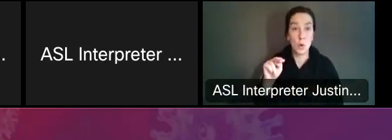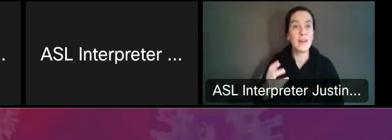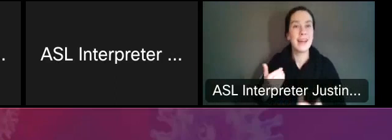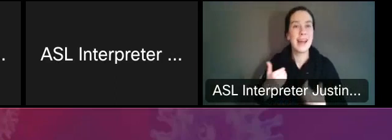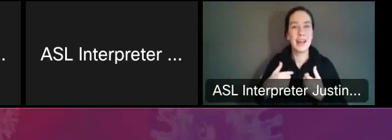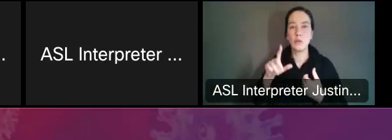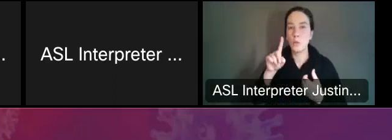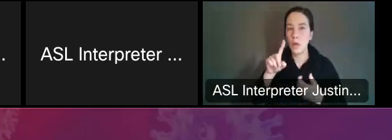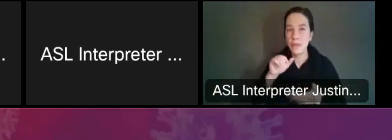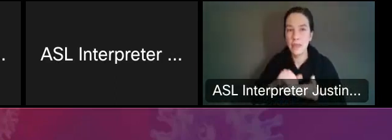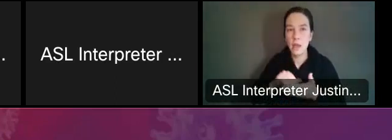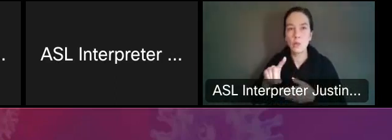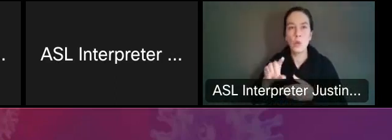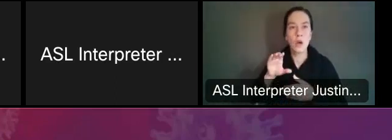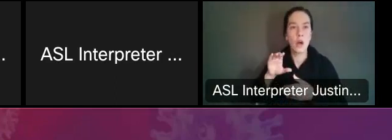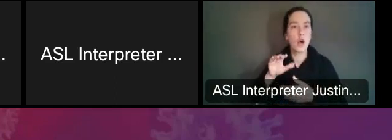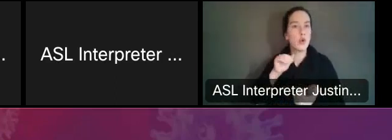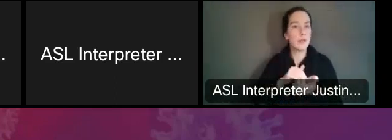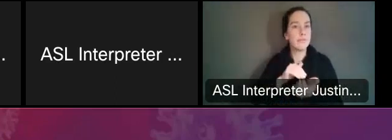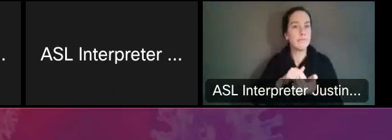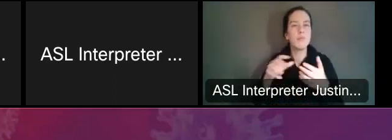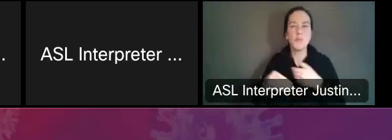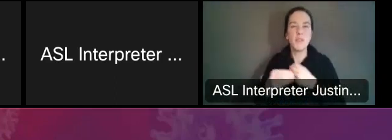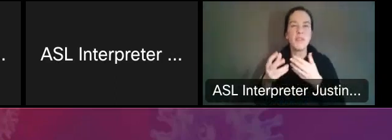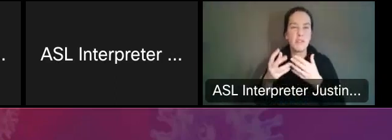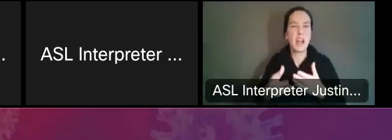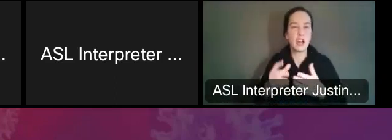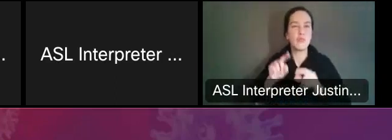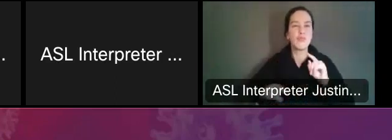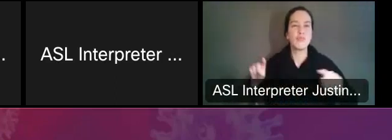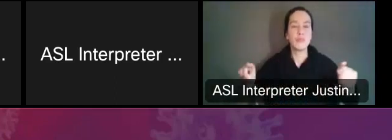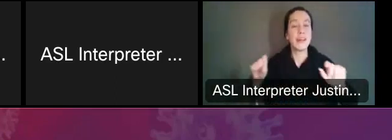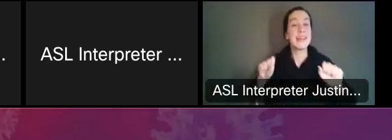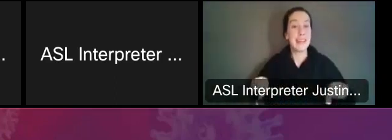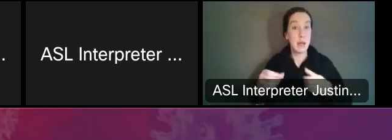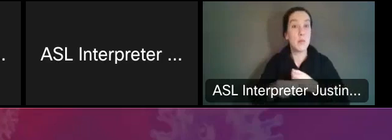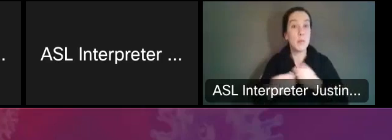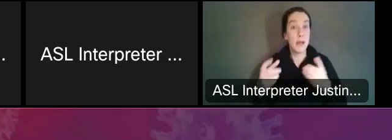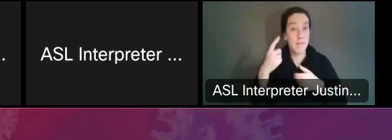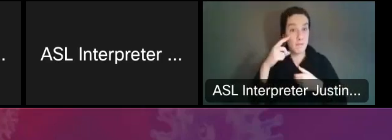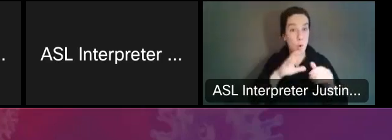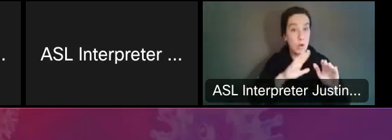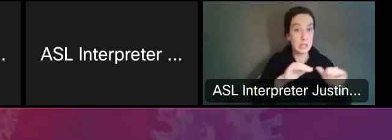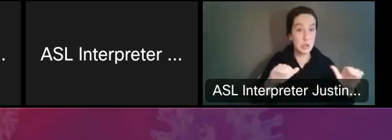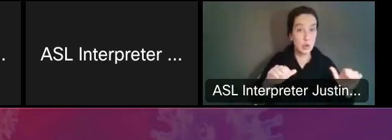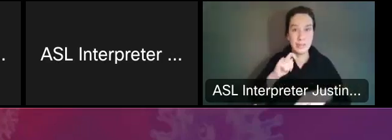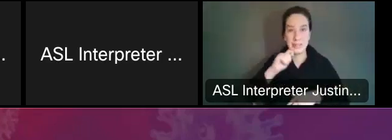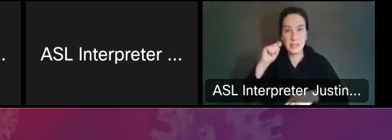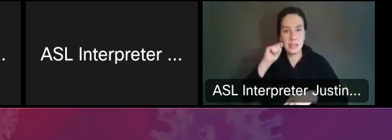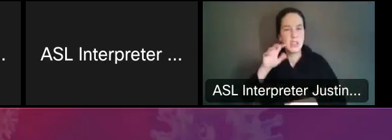We are able to give over 19 vaccines to children and teens. This includes pediatricians pharmacies.